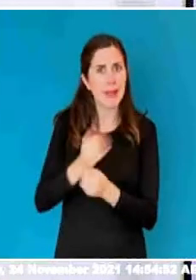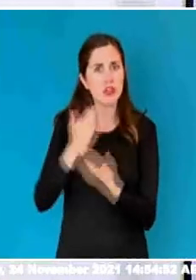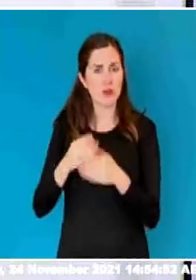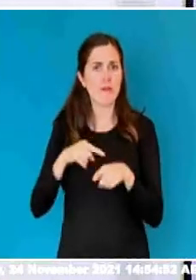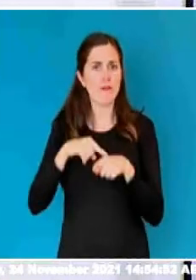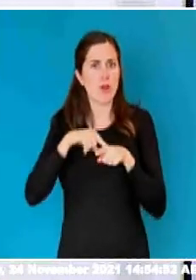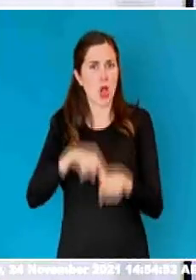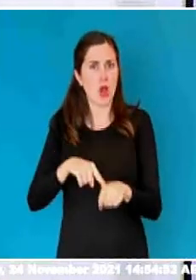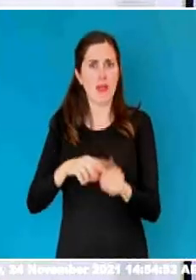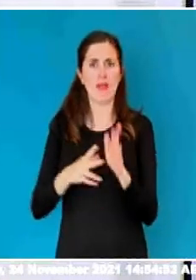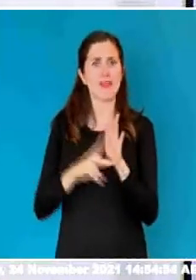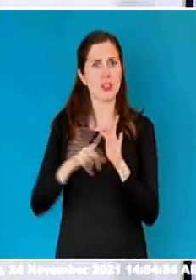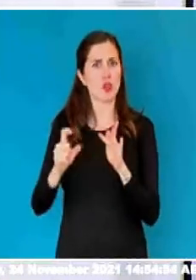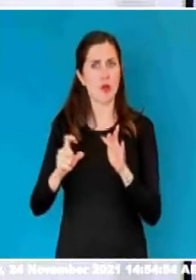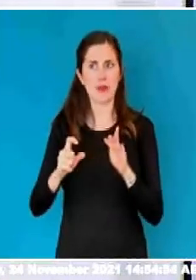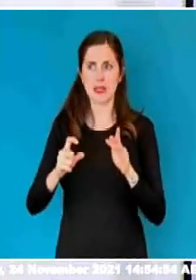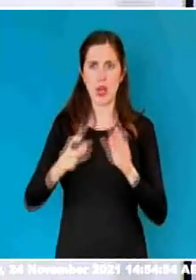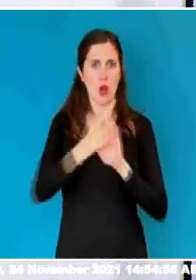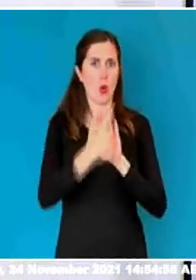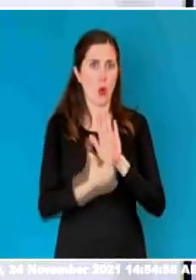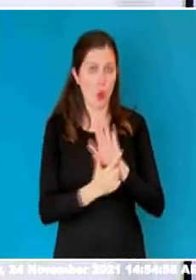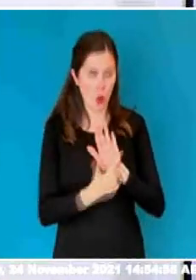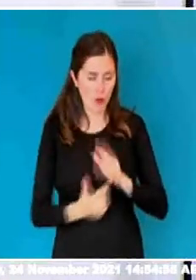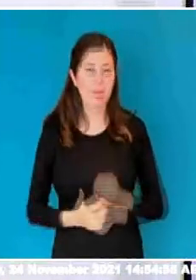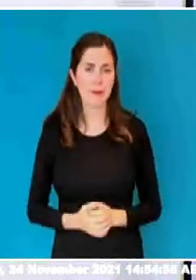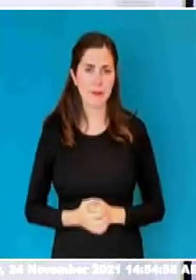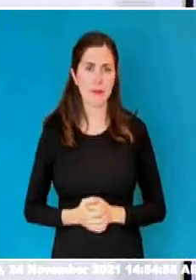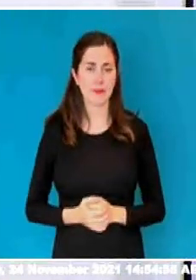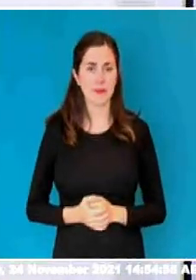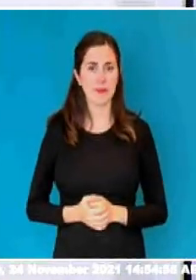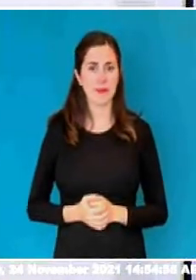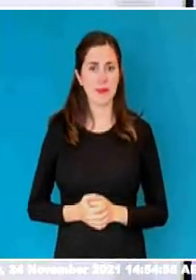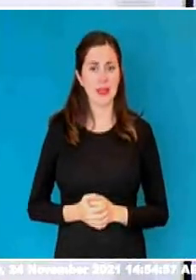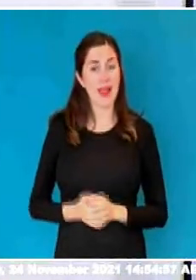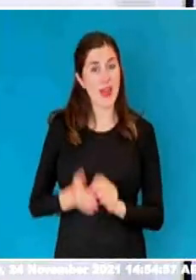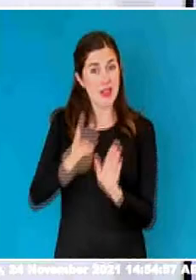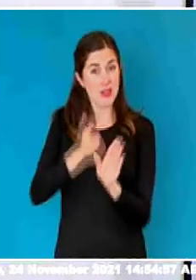Is it right to understand that the Psychosocial Inspectorate focuses on